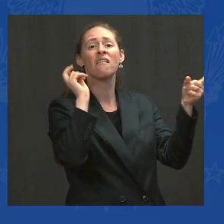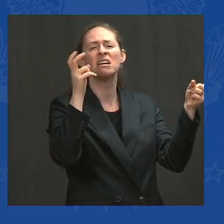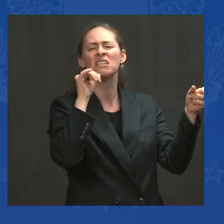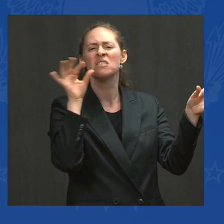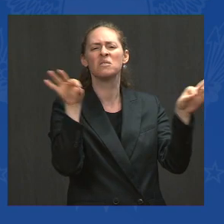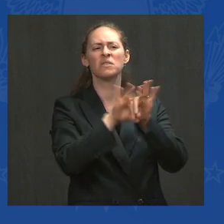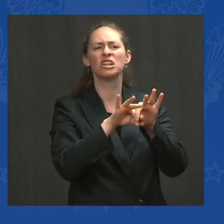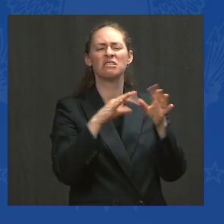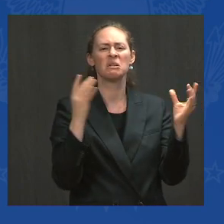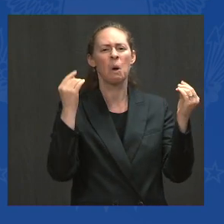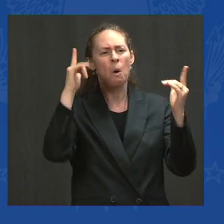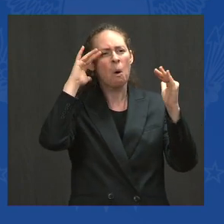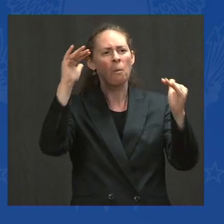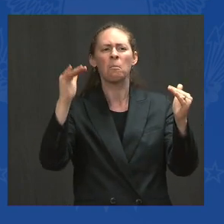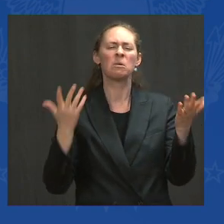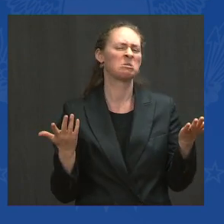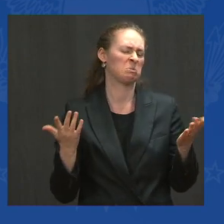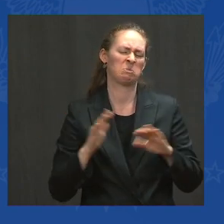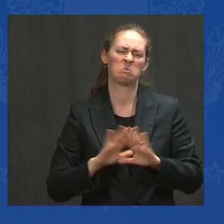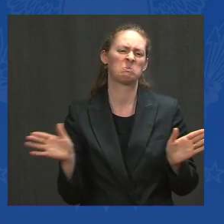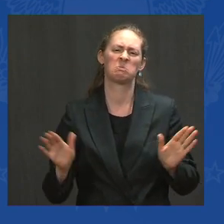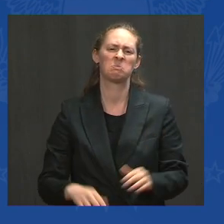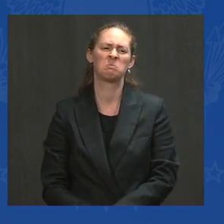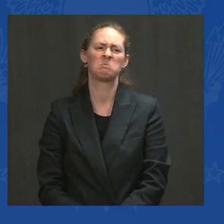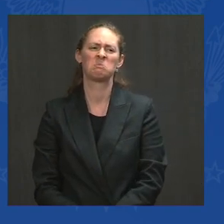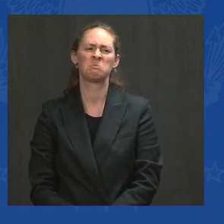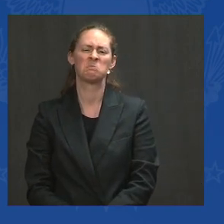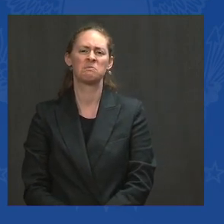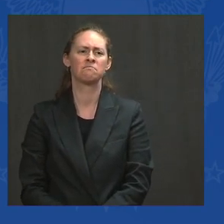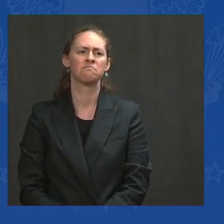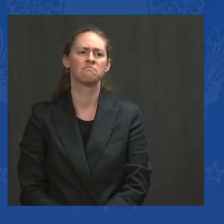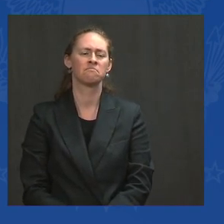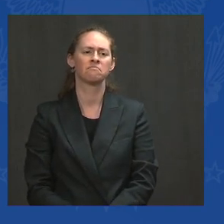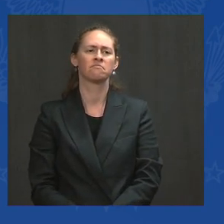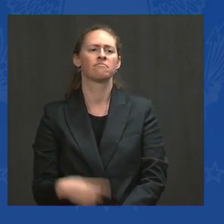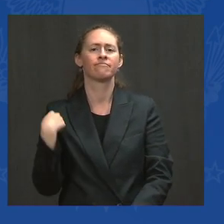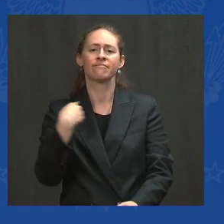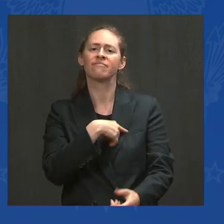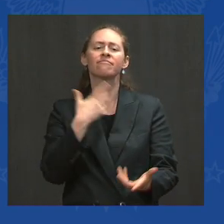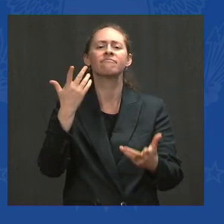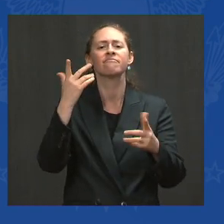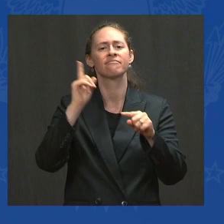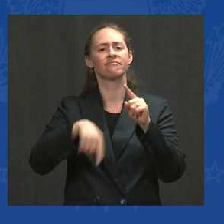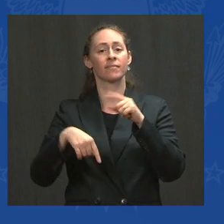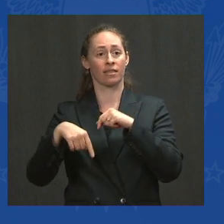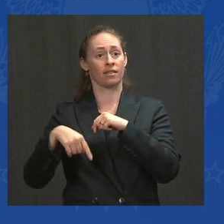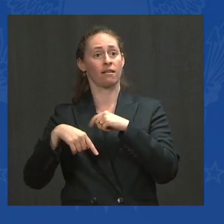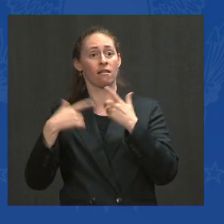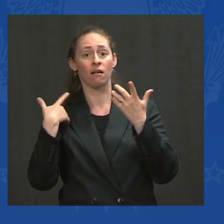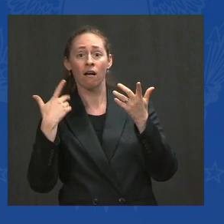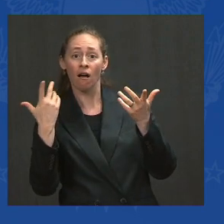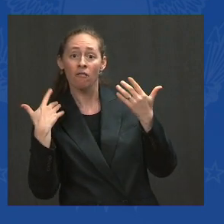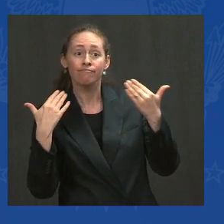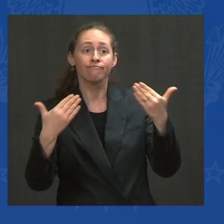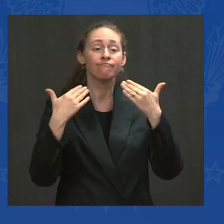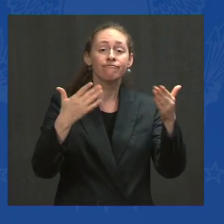The United States cannot afford to remain tethered to policies creating a response to a world as it